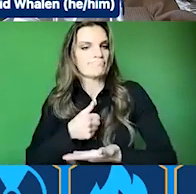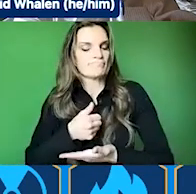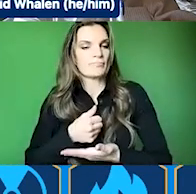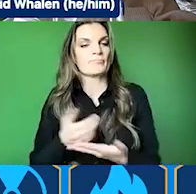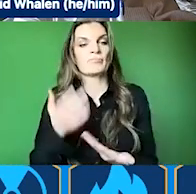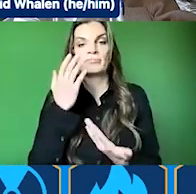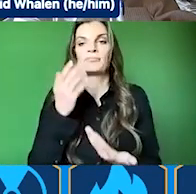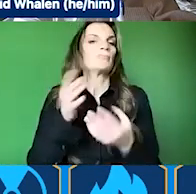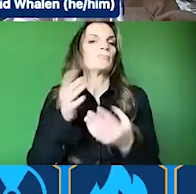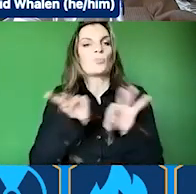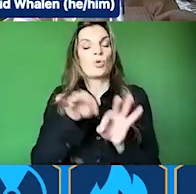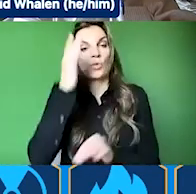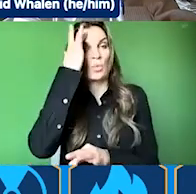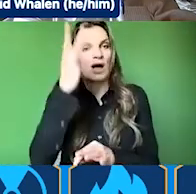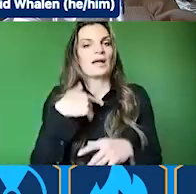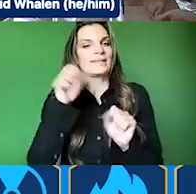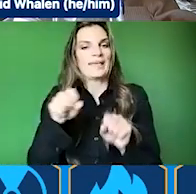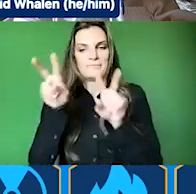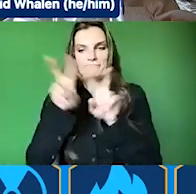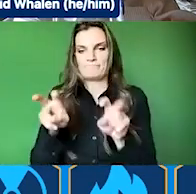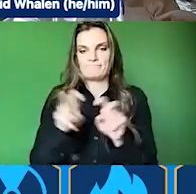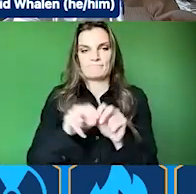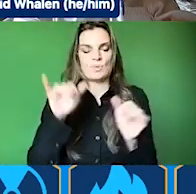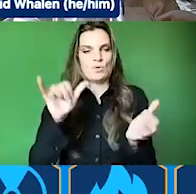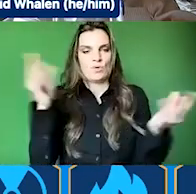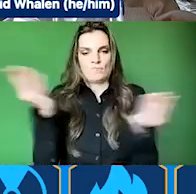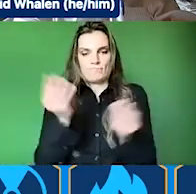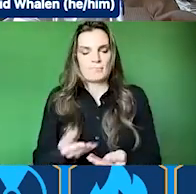information can be analyzed alongside information around